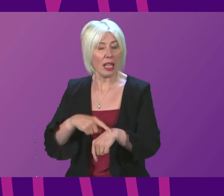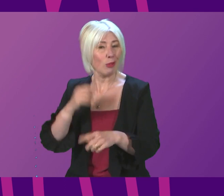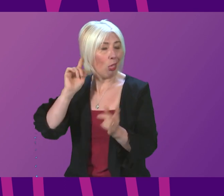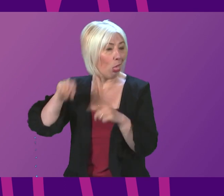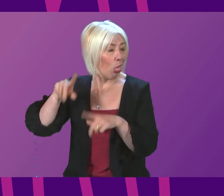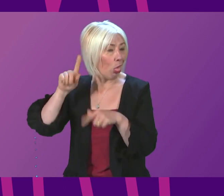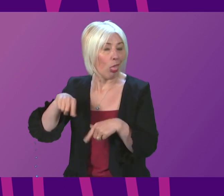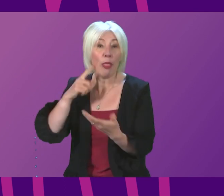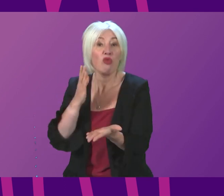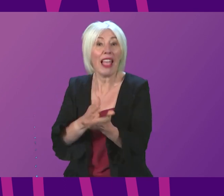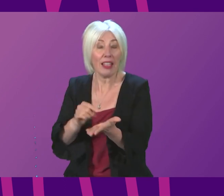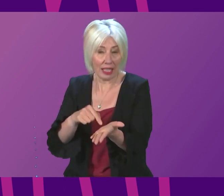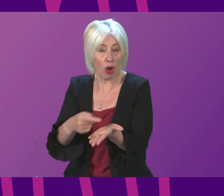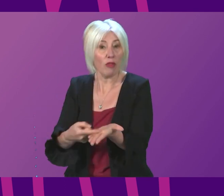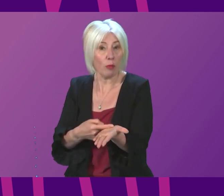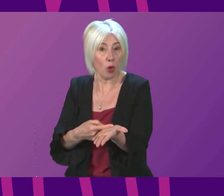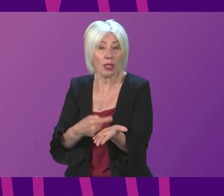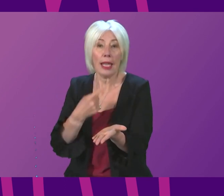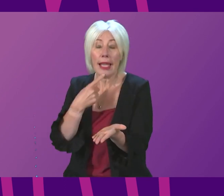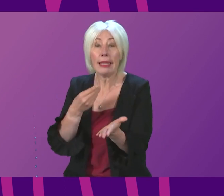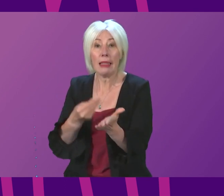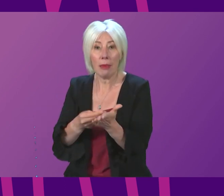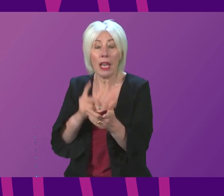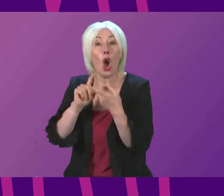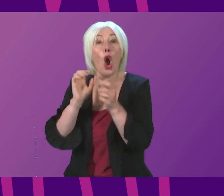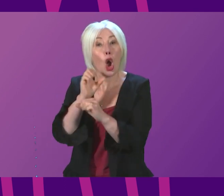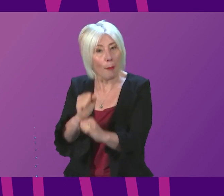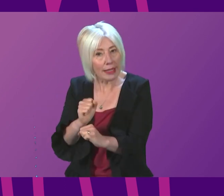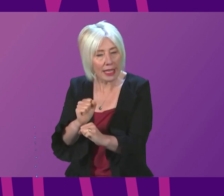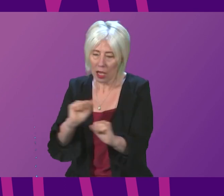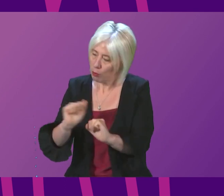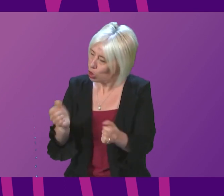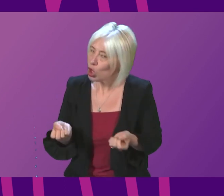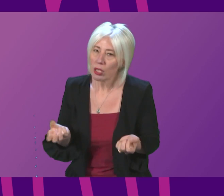The report refers to money that was committed but has not been spent, and it makes it clear